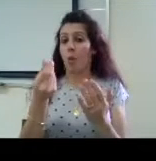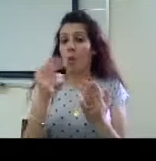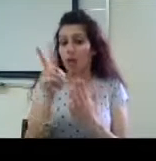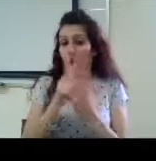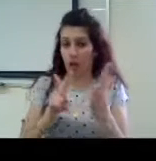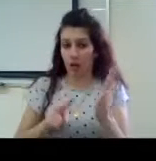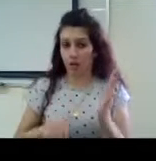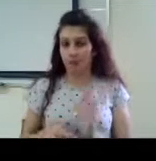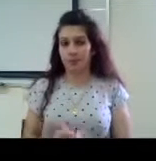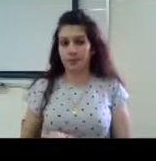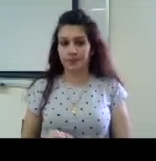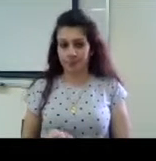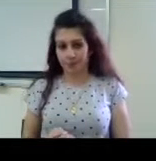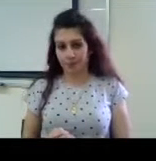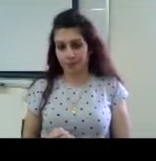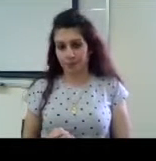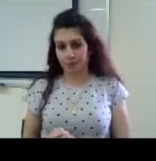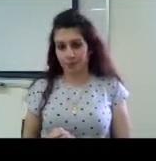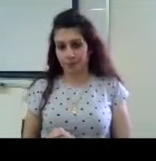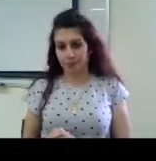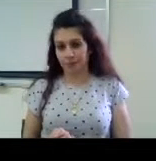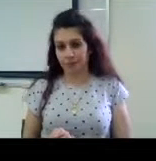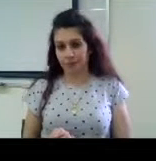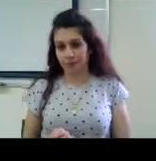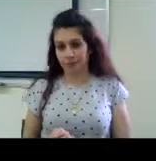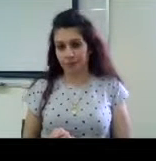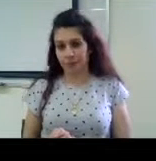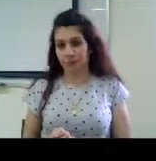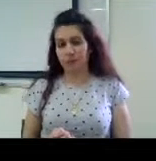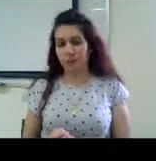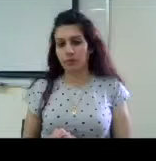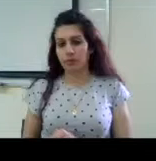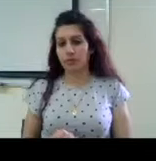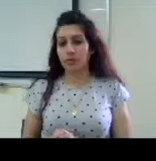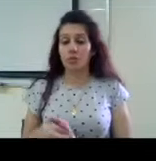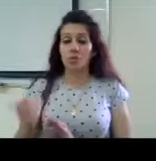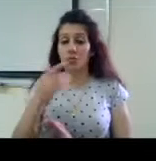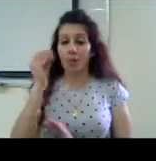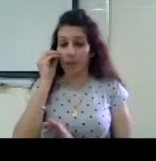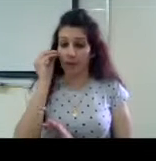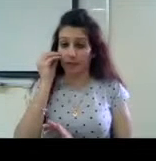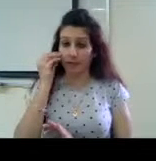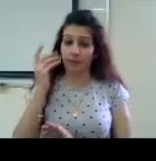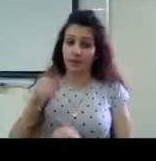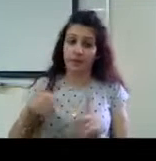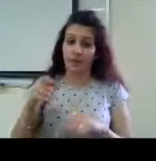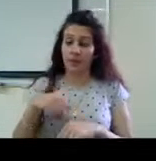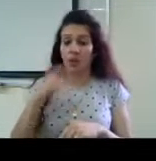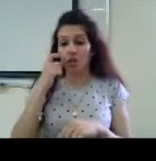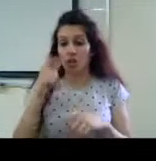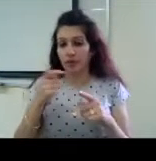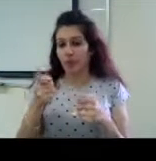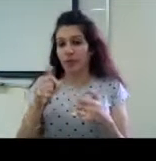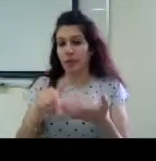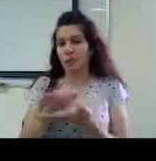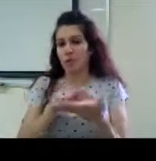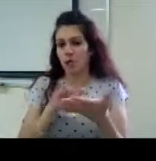really designed for inclusivity and we work through our documentation and through our implementing partners to help to support on the implementation of